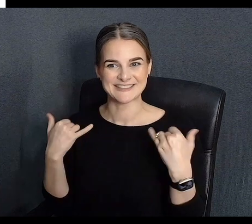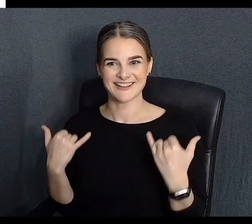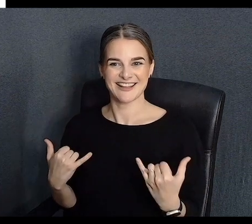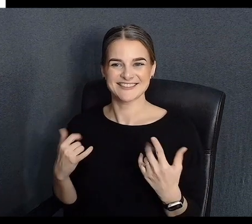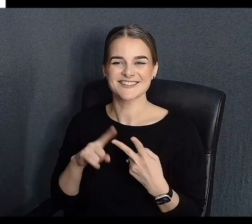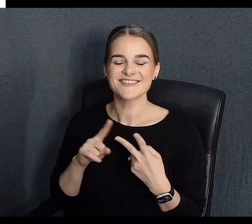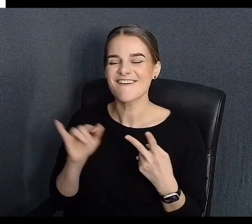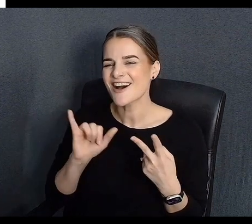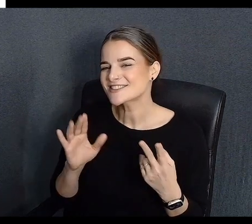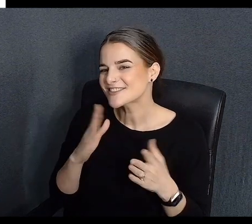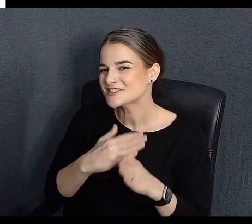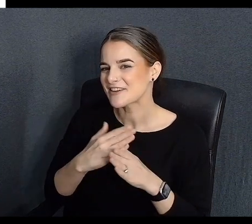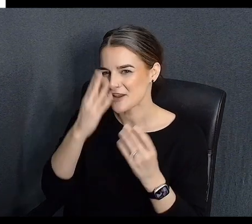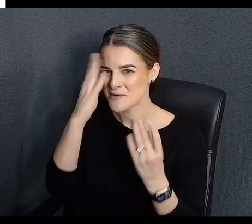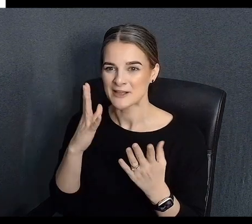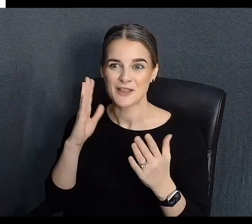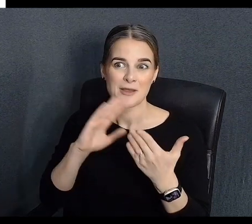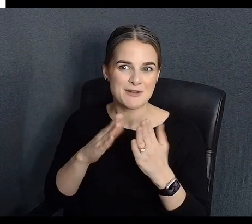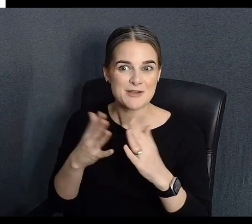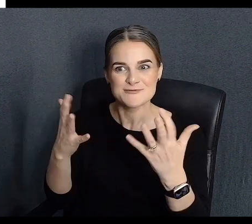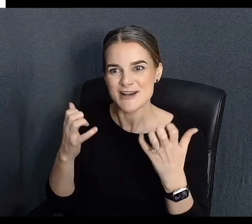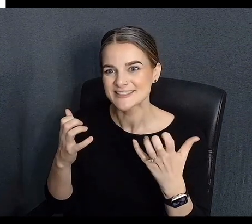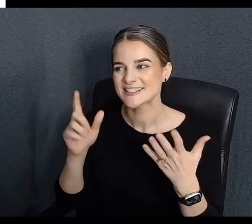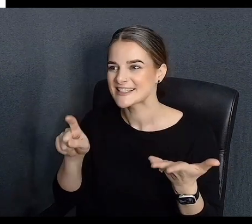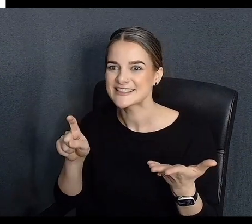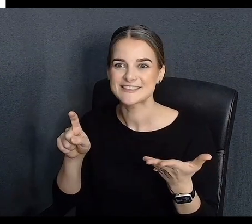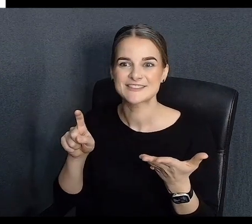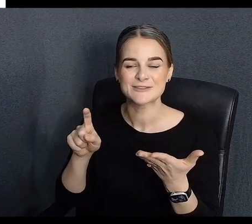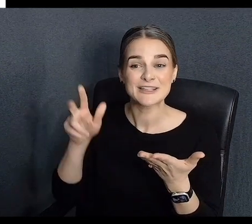that the community wants and needs to hear and learn.